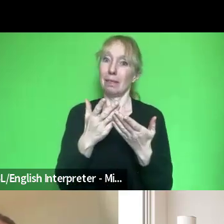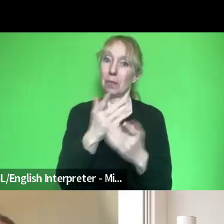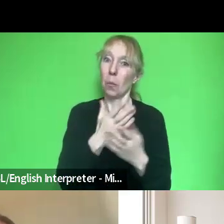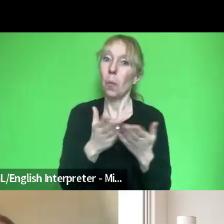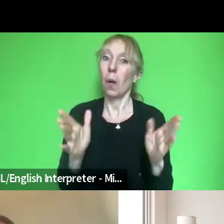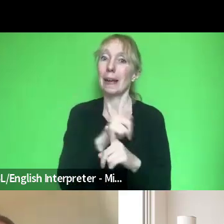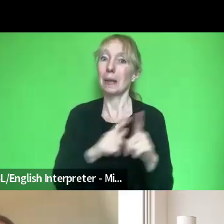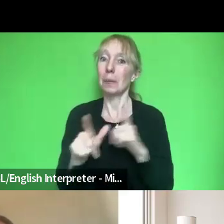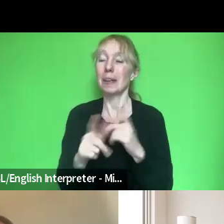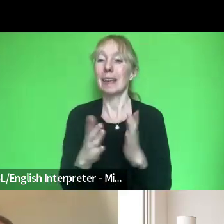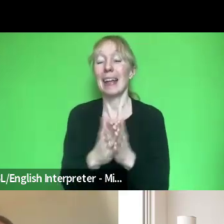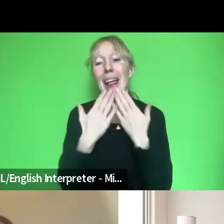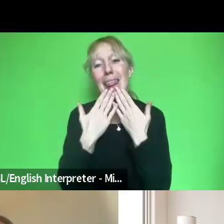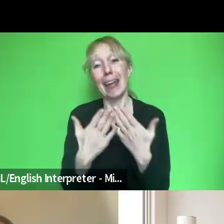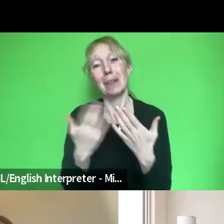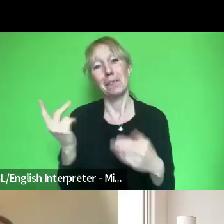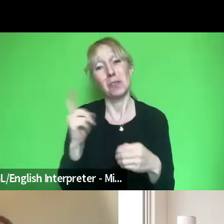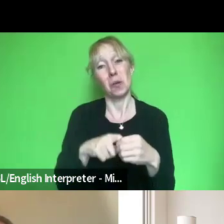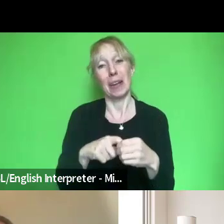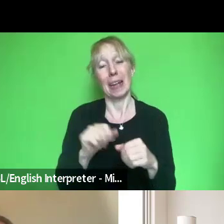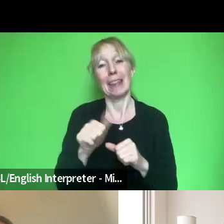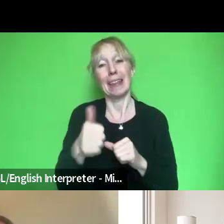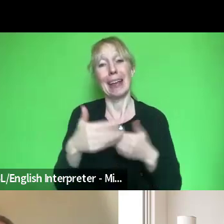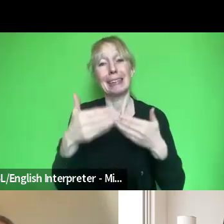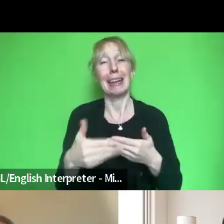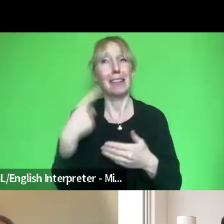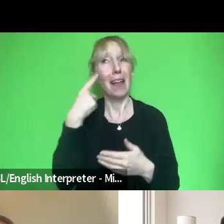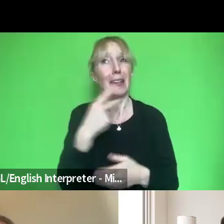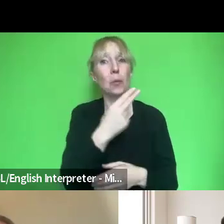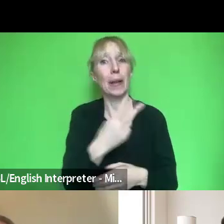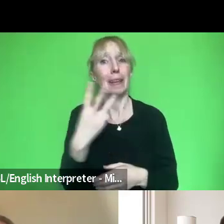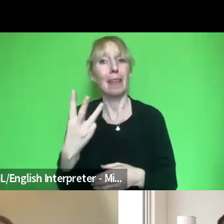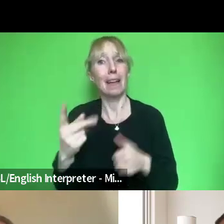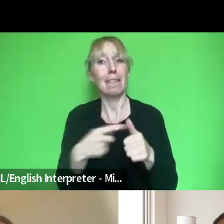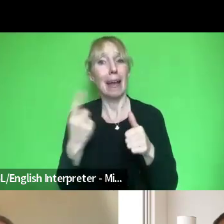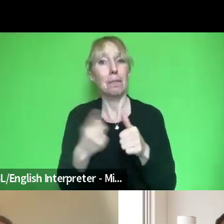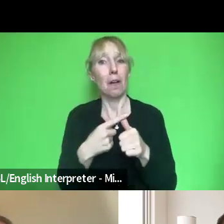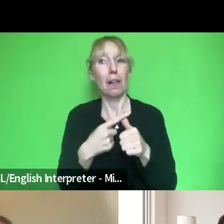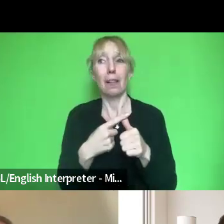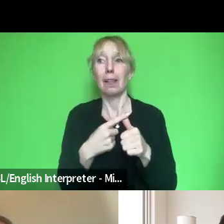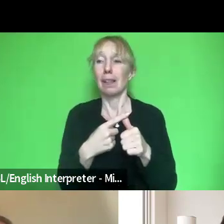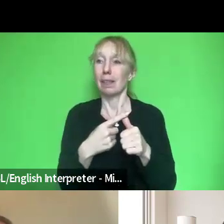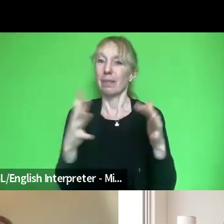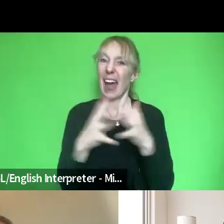Our next session will be I believe it's the 23rd of April, and it's on getting into business. So, we'll be talking all about